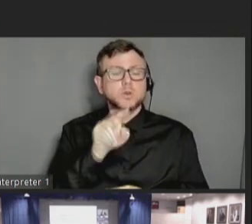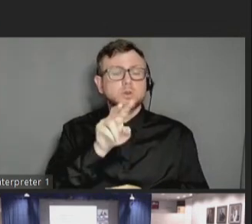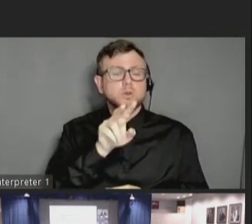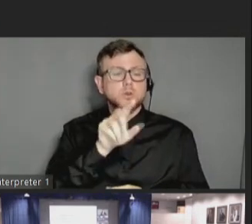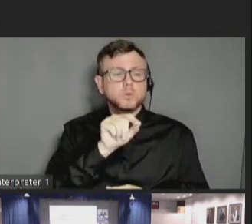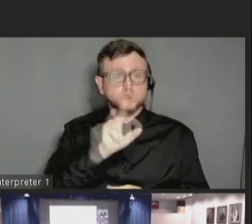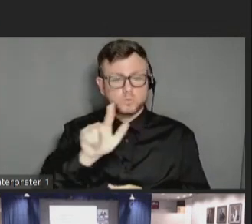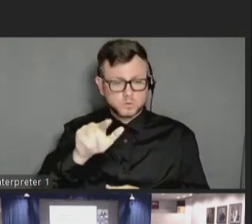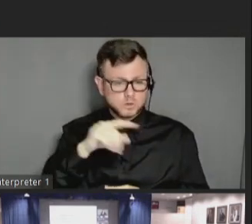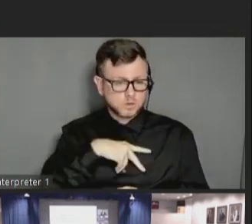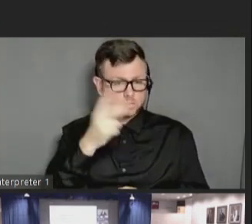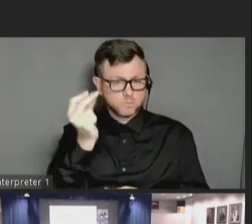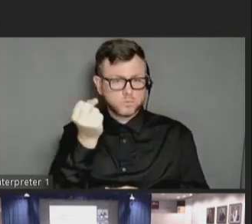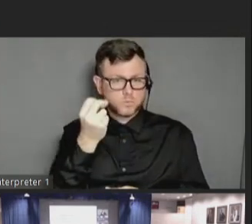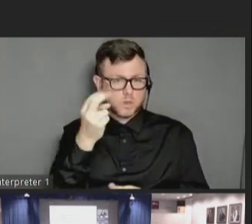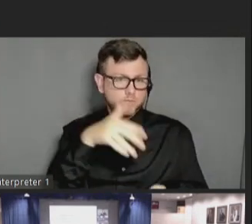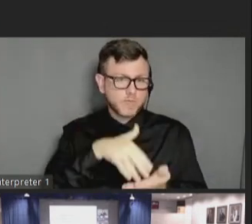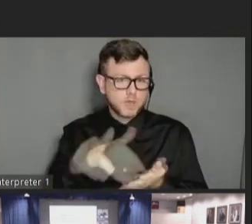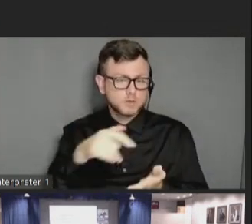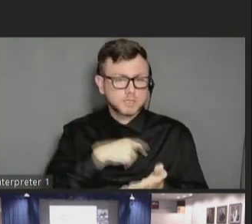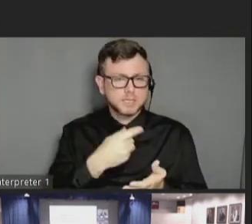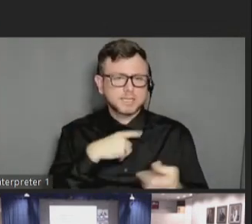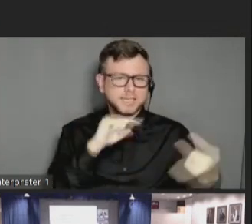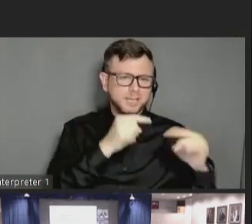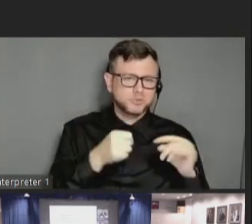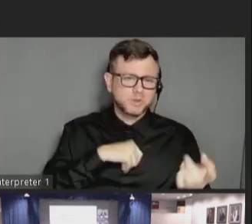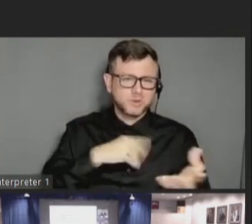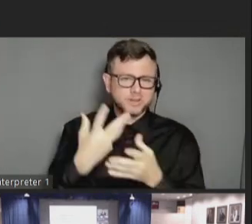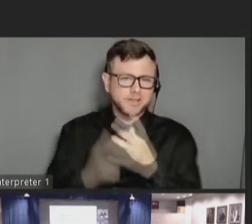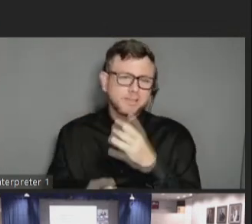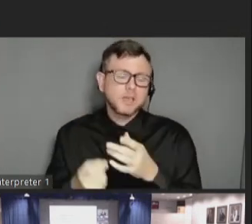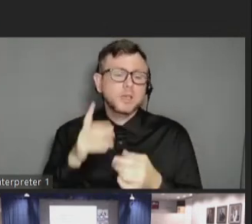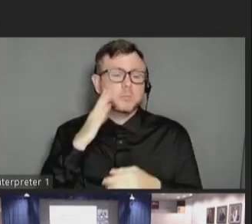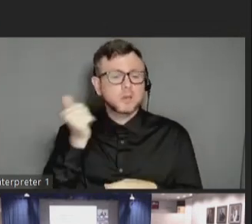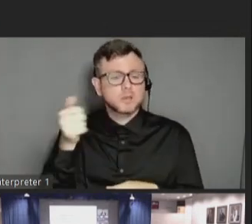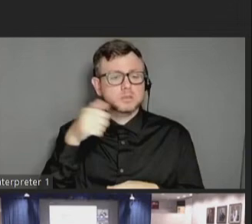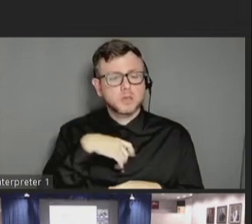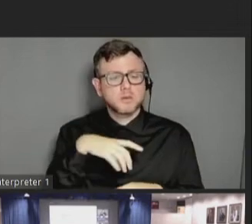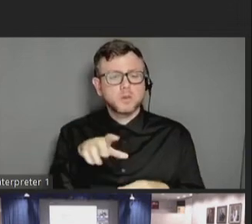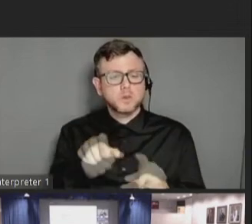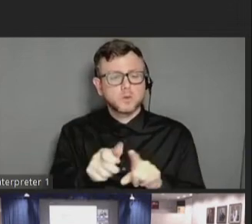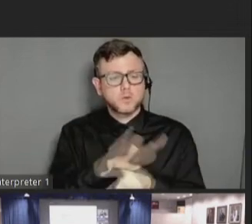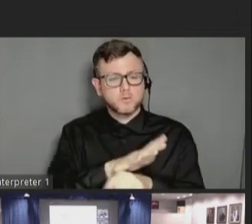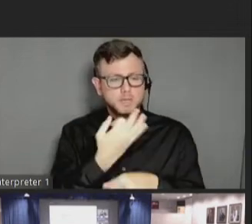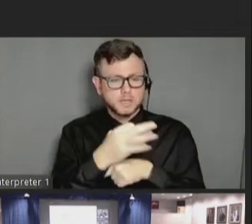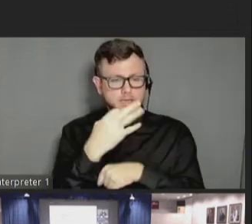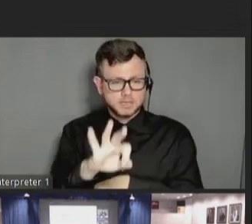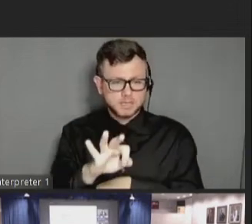12,000 claims alleging injuries and deaths from COVID-19. Countermeasures have been filed with